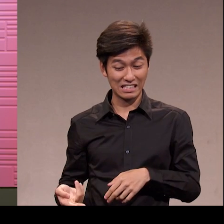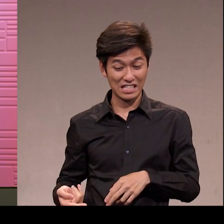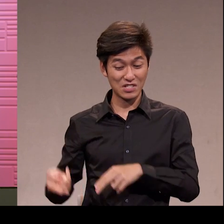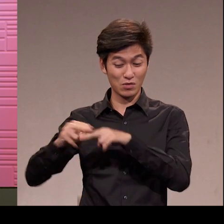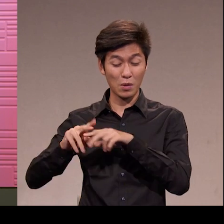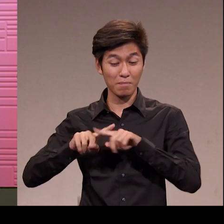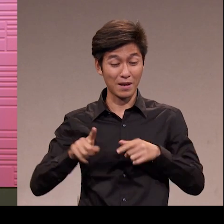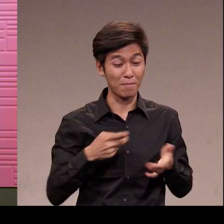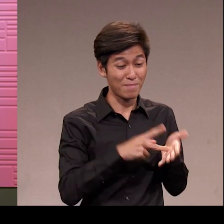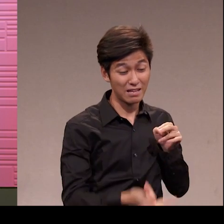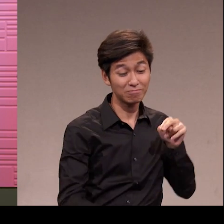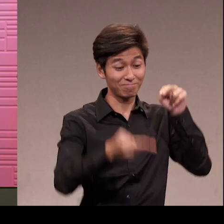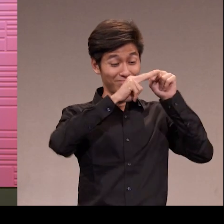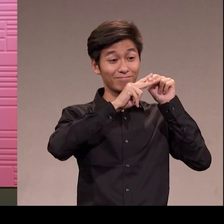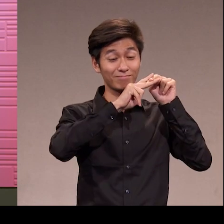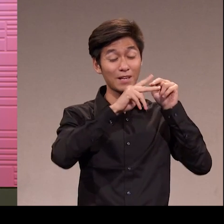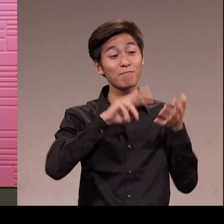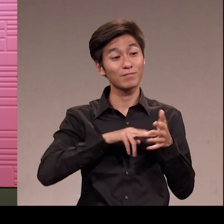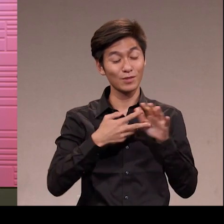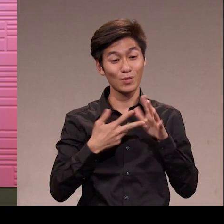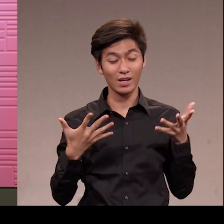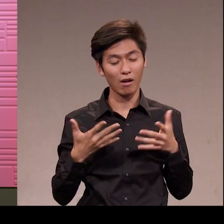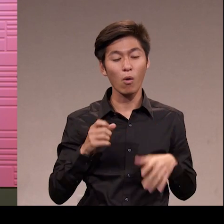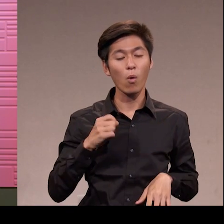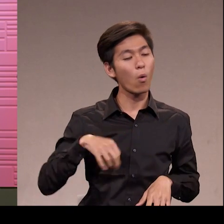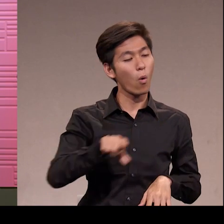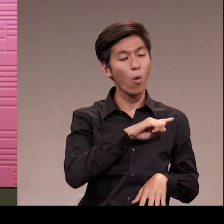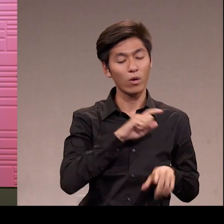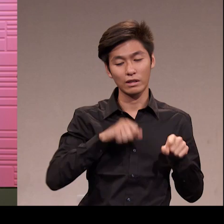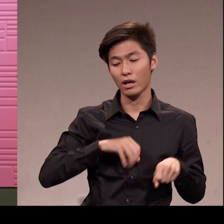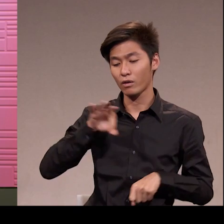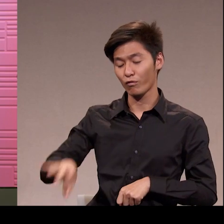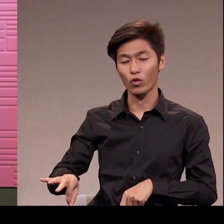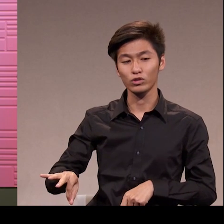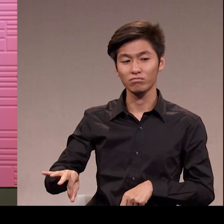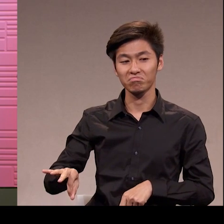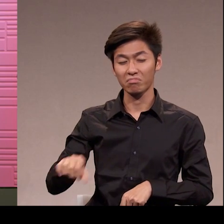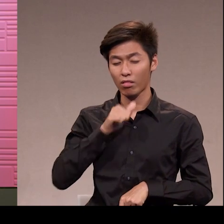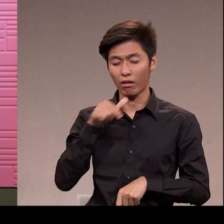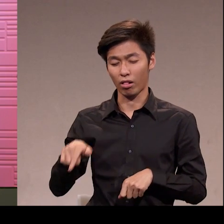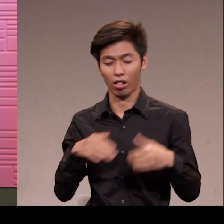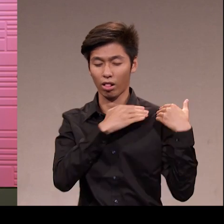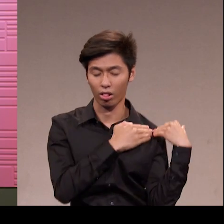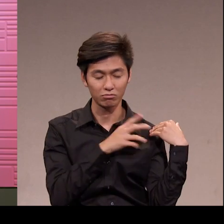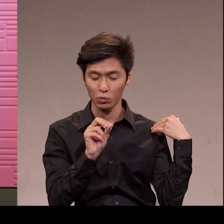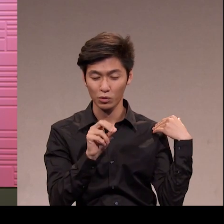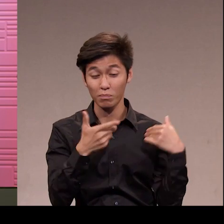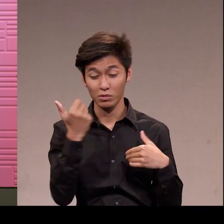So objectively, for most commuters, the burden has not become heavier.